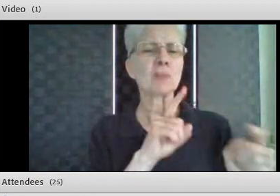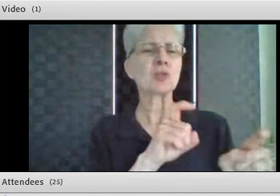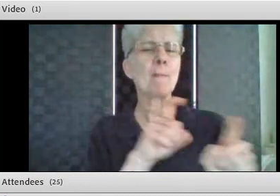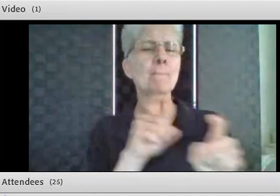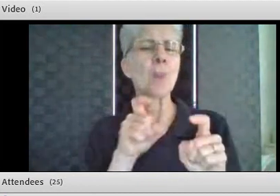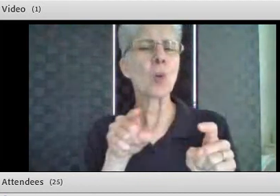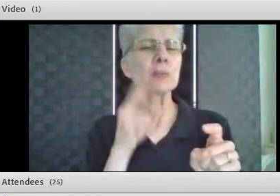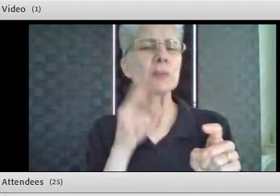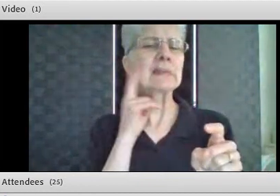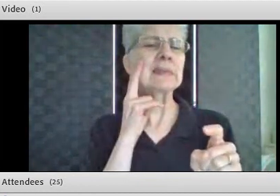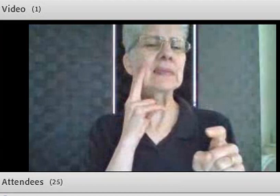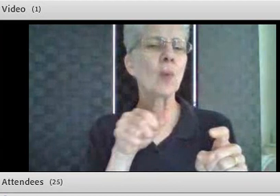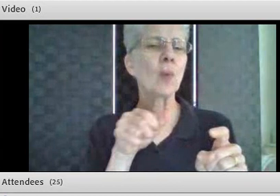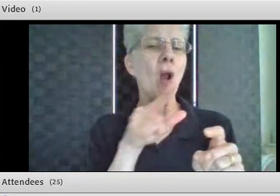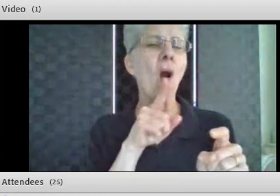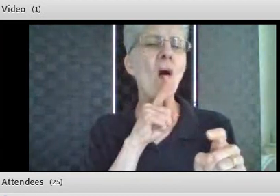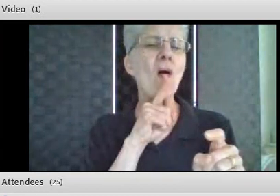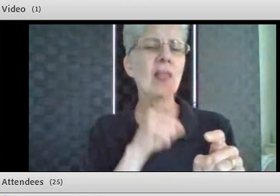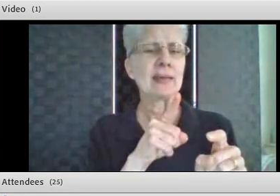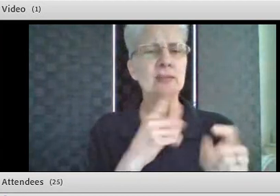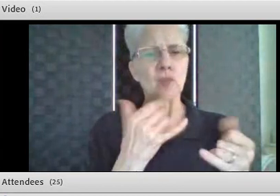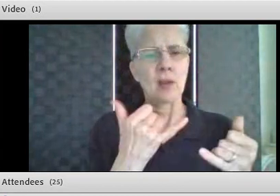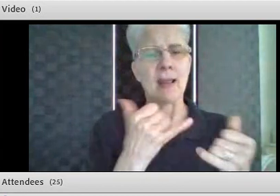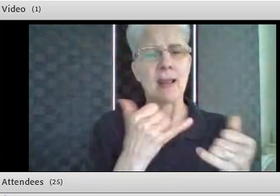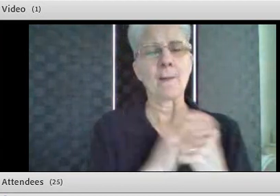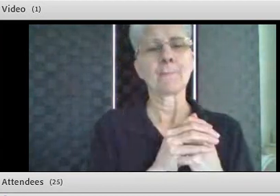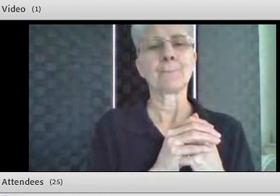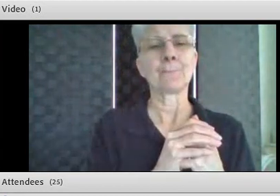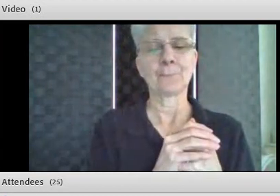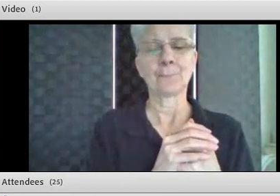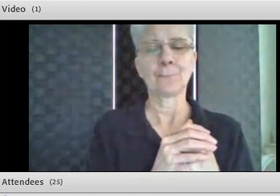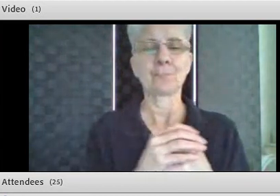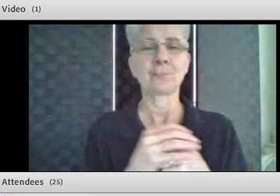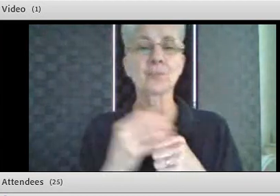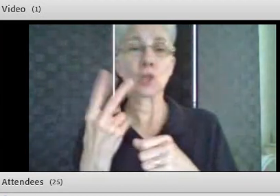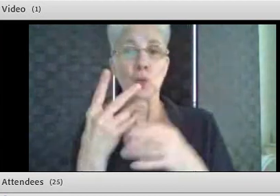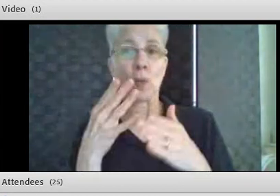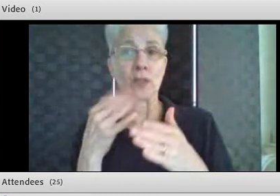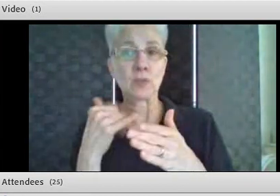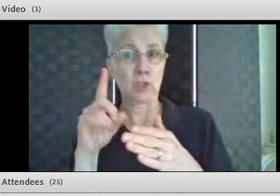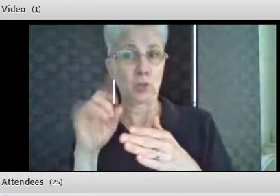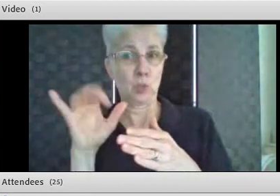that we are not experts in. Hilary: Mm-hmm. Ryan: If you wait till you're an expert, you'll be waiting forever, so what I want to do